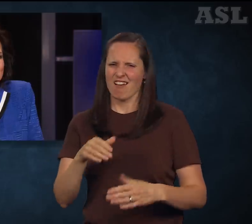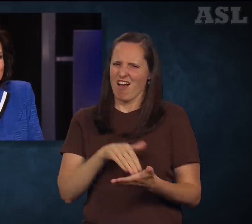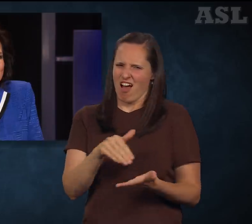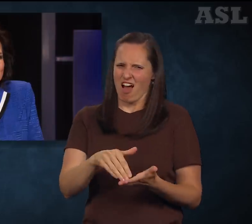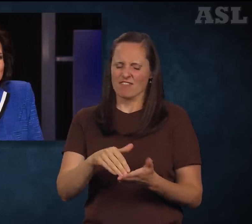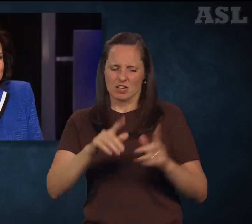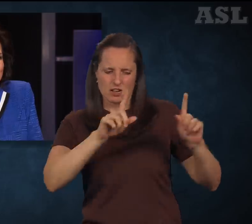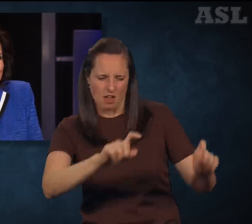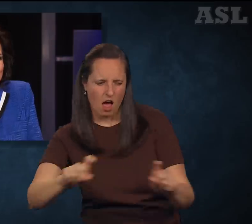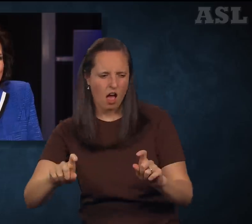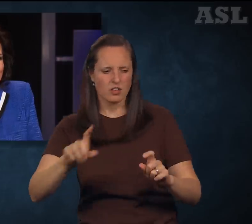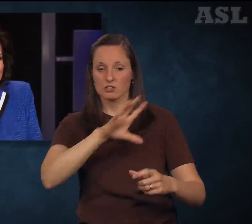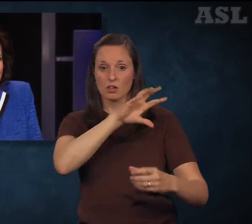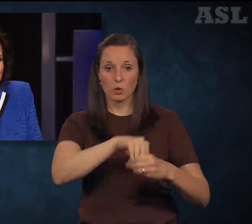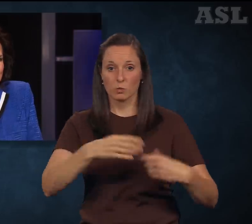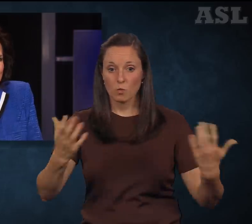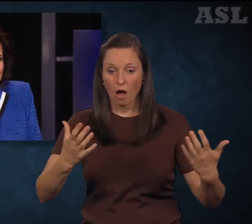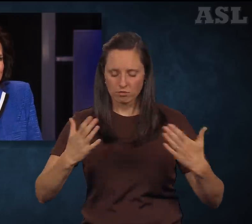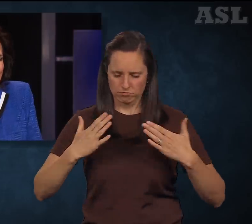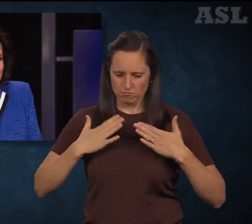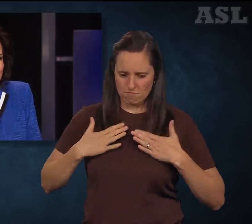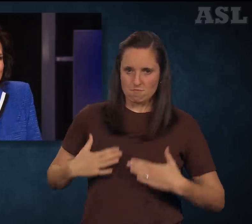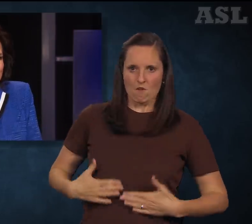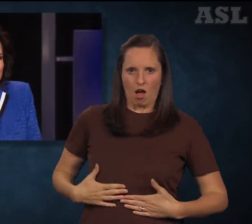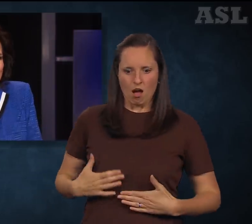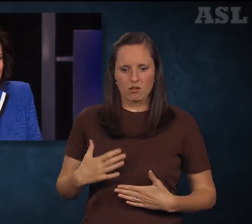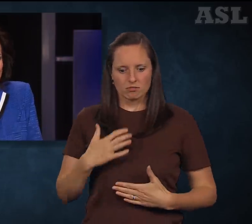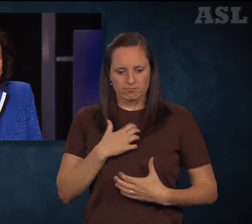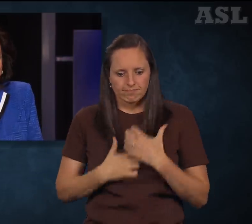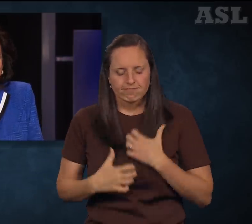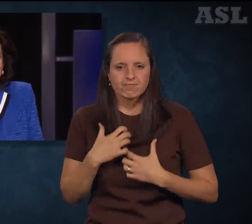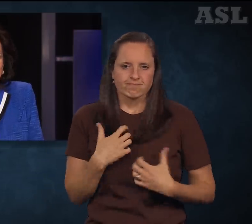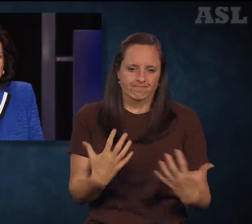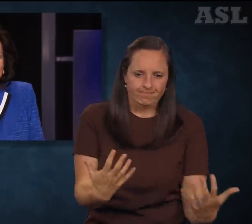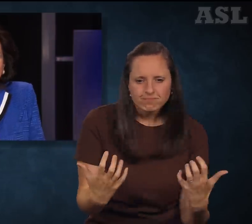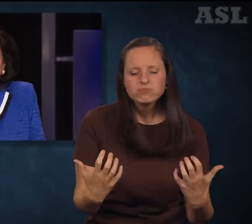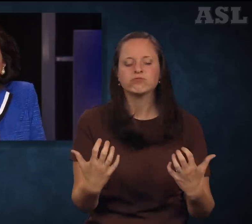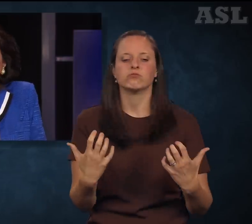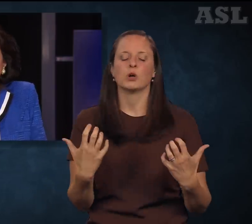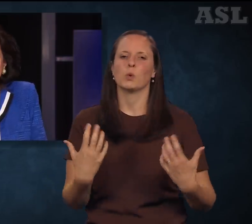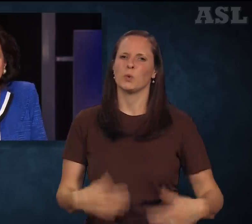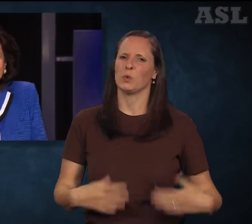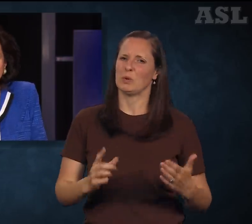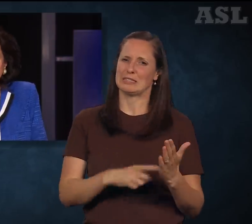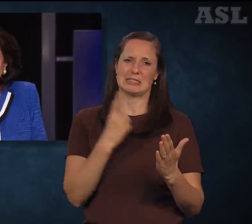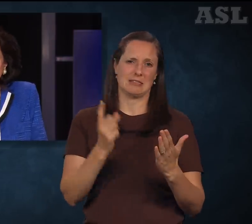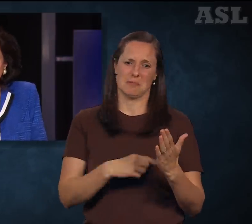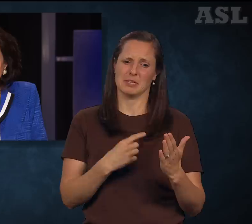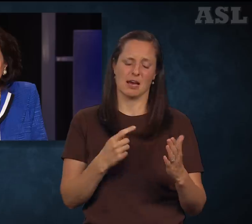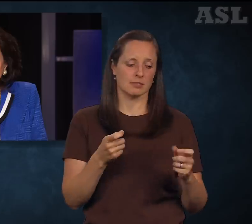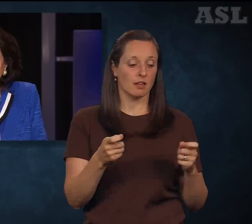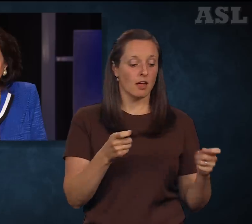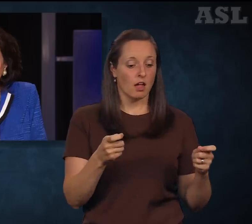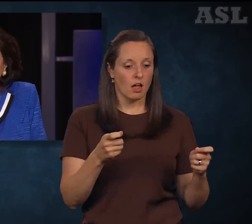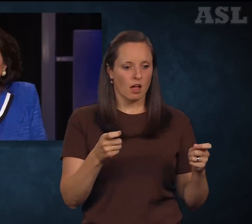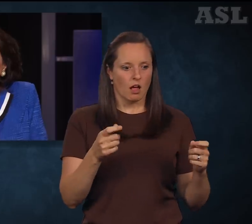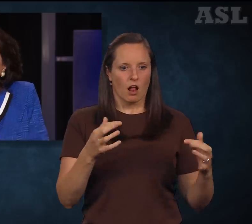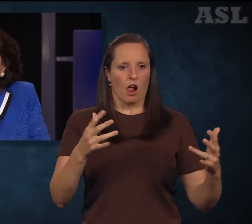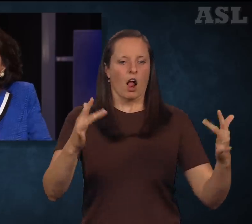THAT OUR TESTING OFTEN INVOLVES LEARNING TO CONTROL